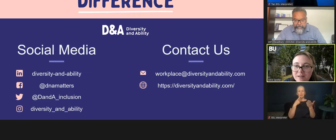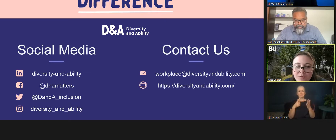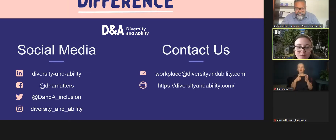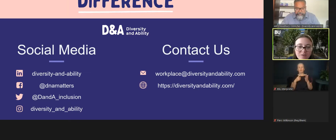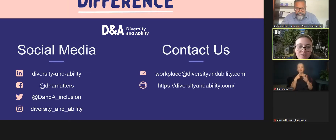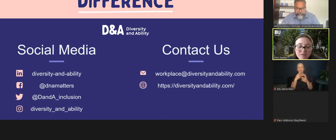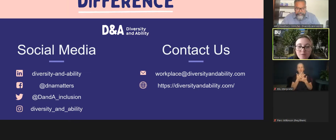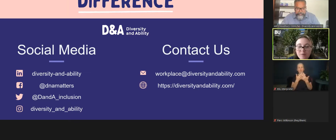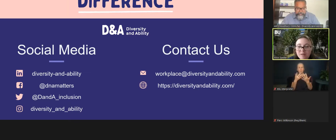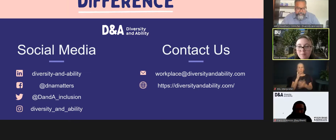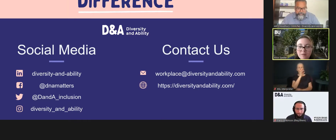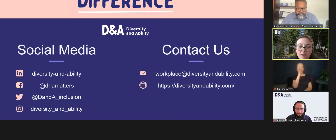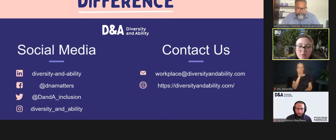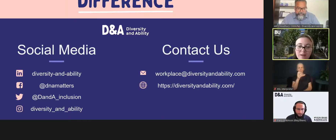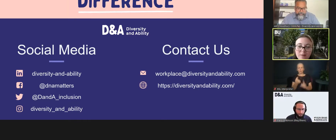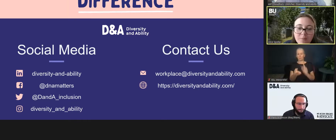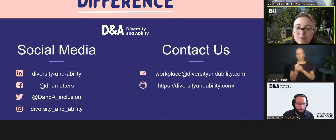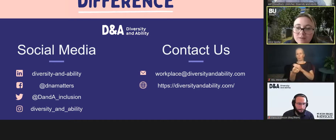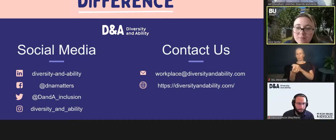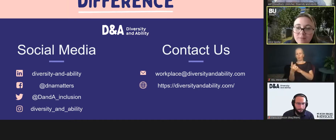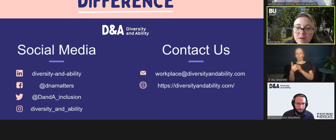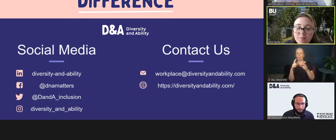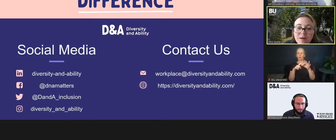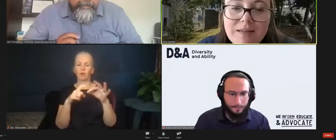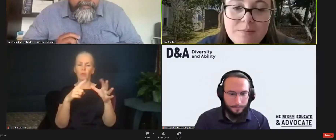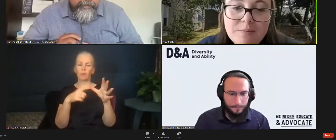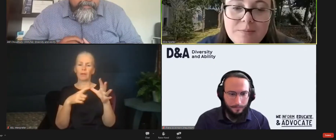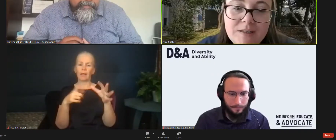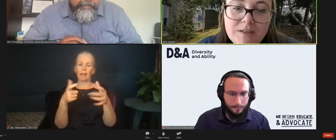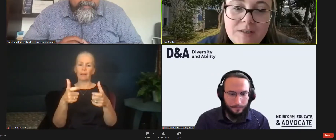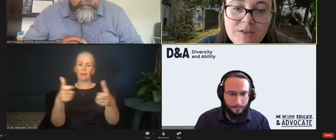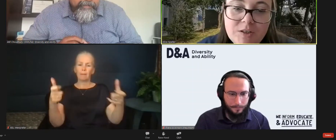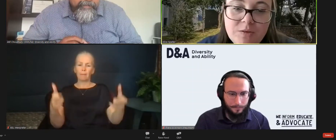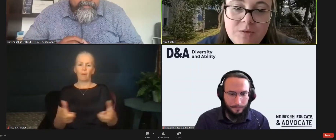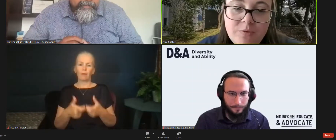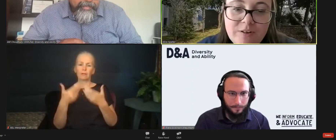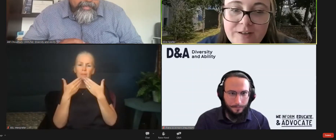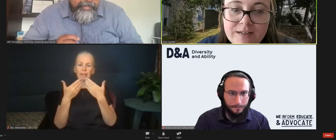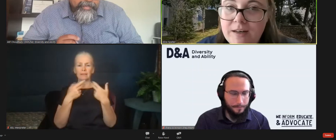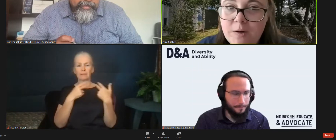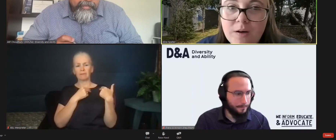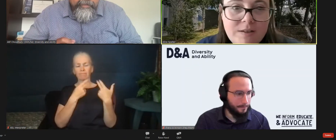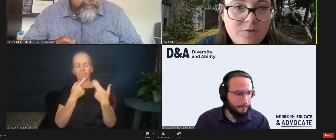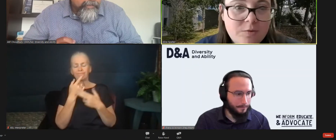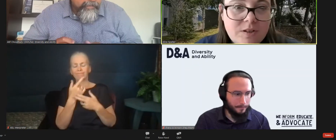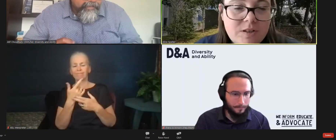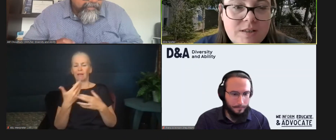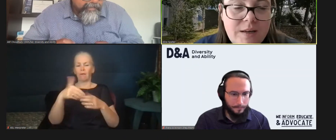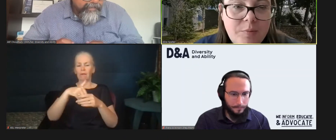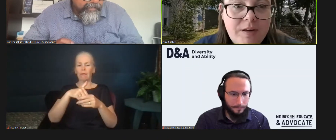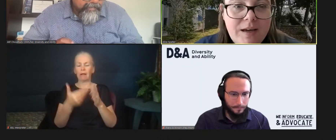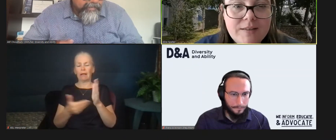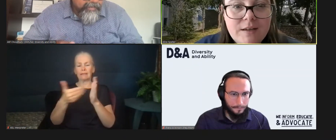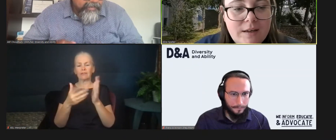number of questions popping up in the Q&A box. And please, please do feel free to add in any additional questions that anybody has and